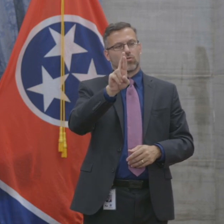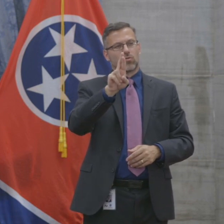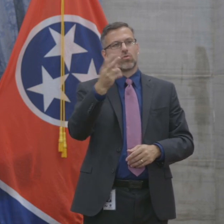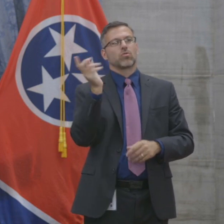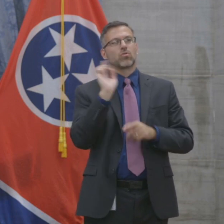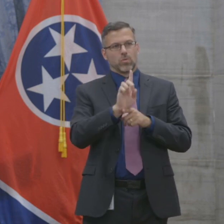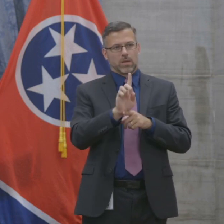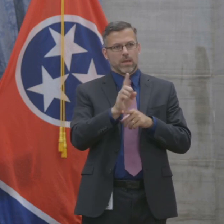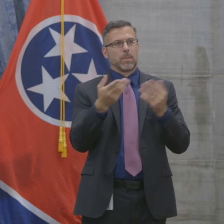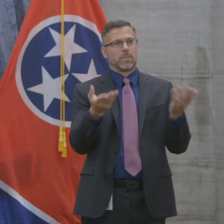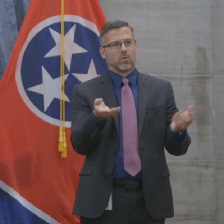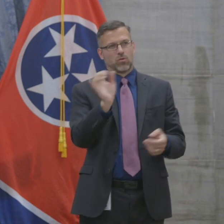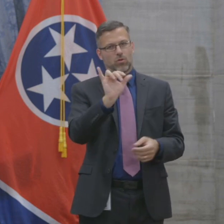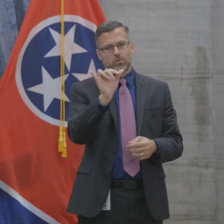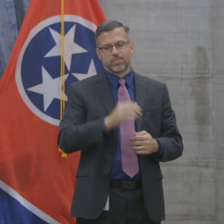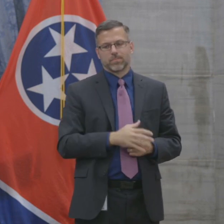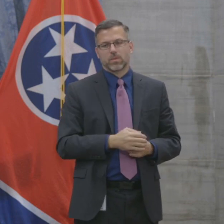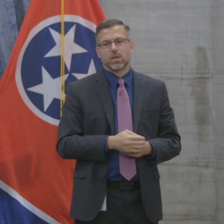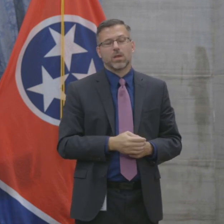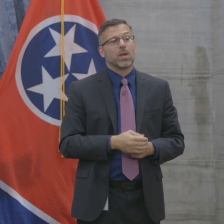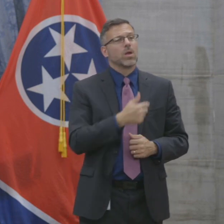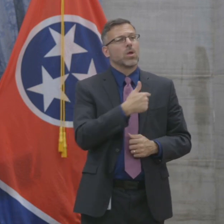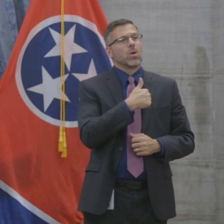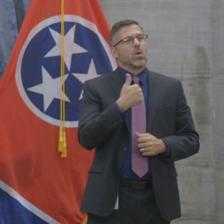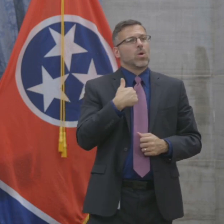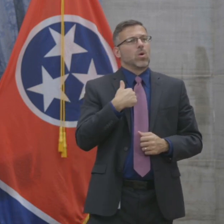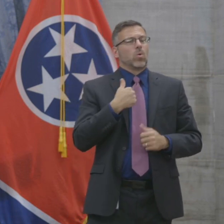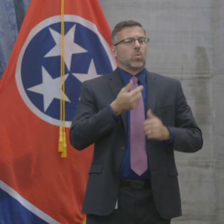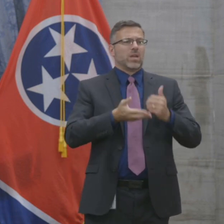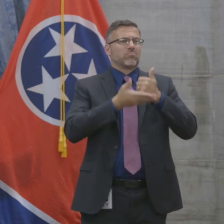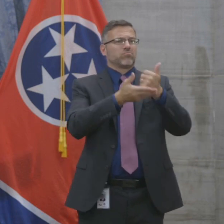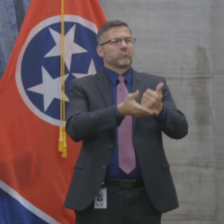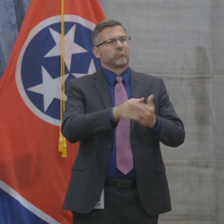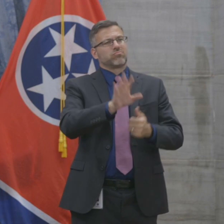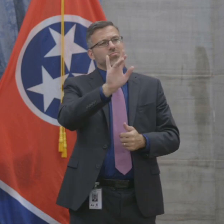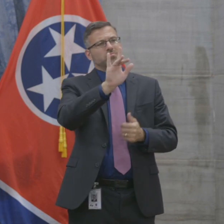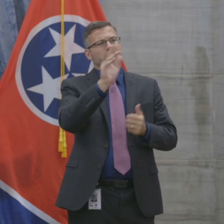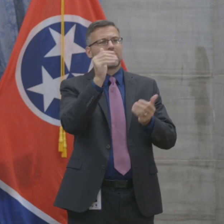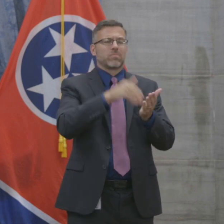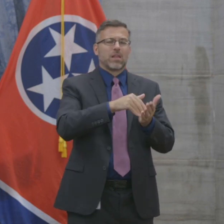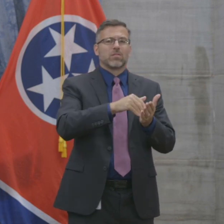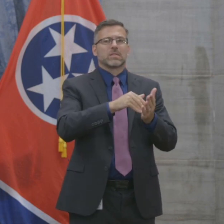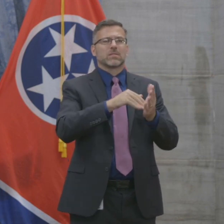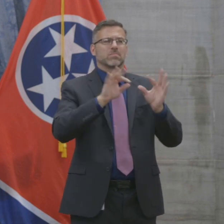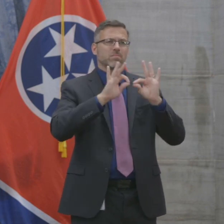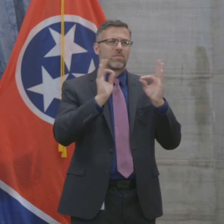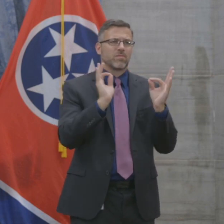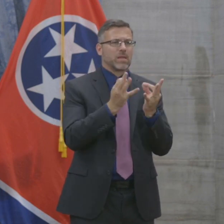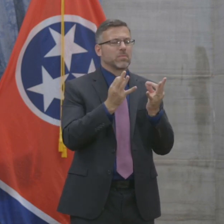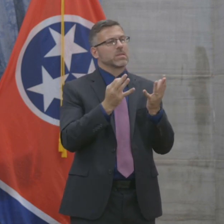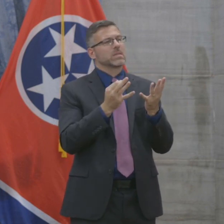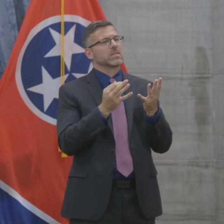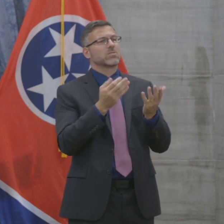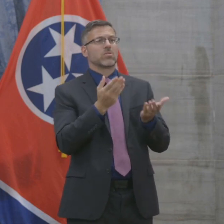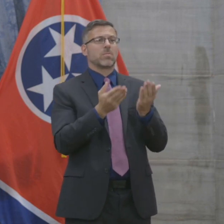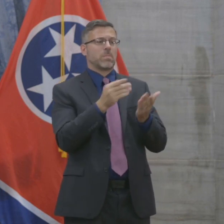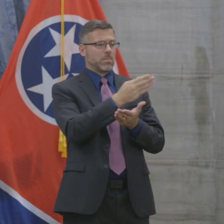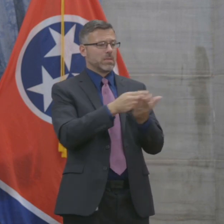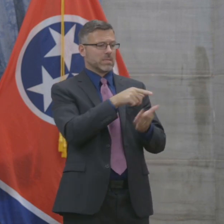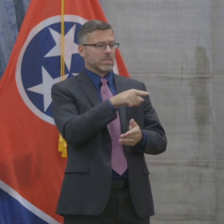Especially if your kids' in secondary school with a higher level math class that you haven't had in a long time. So